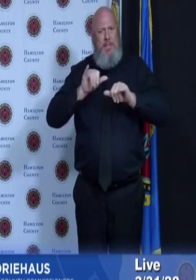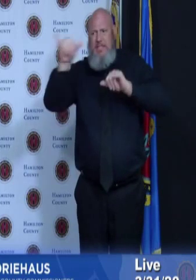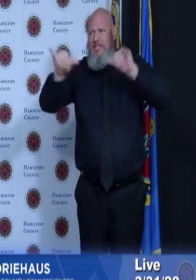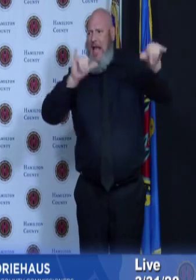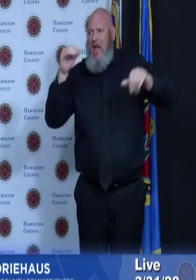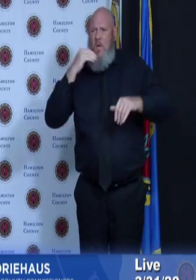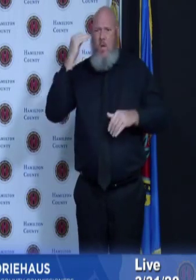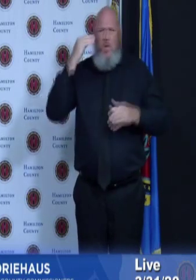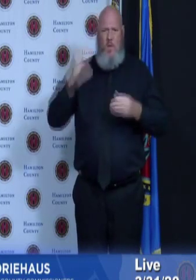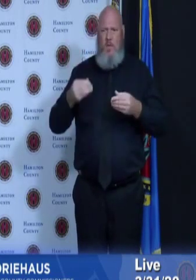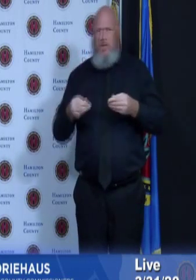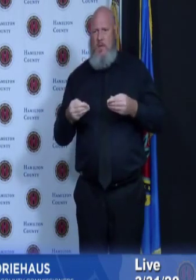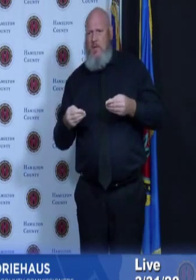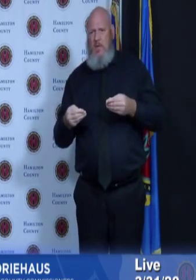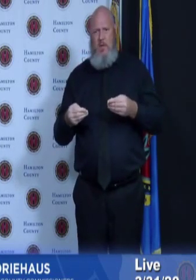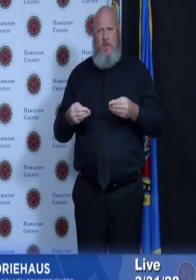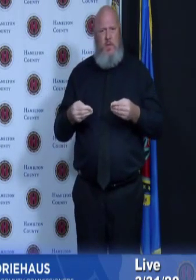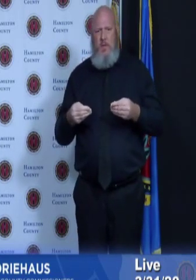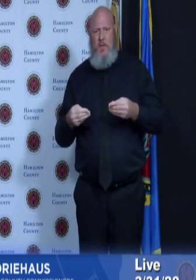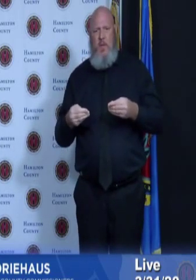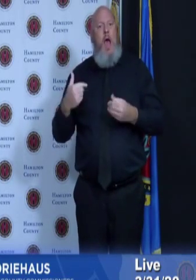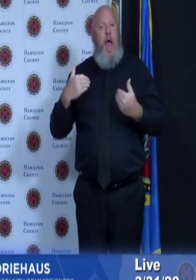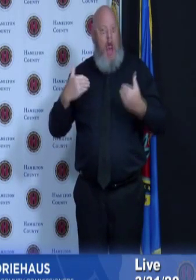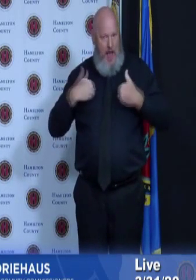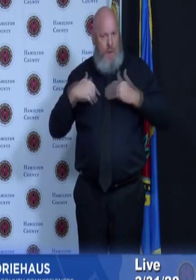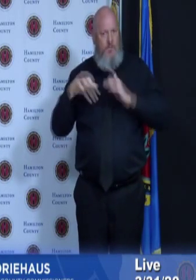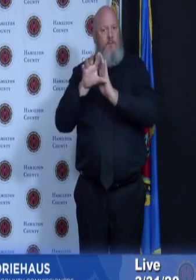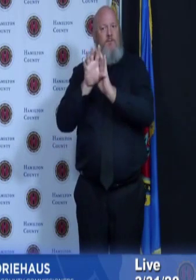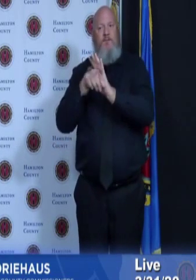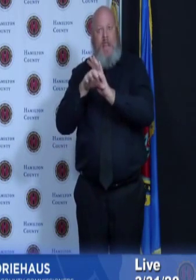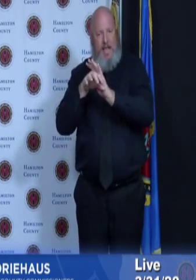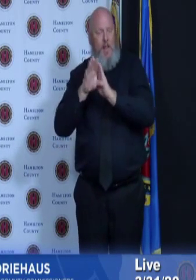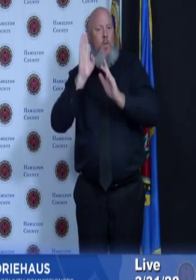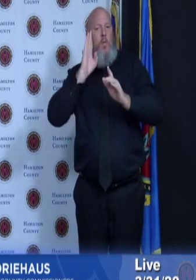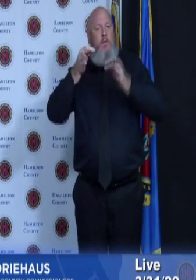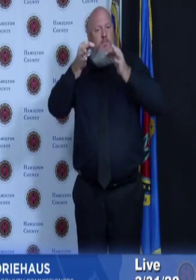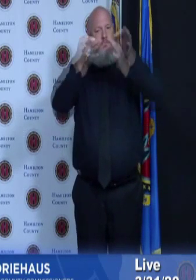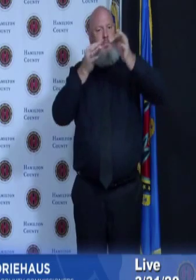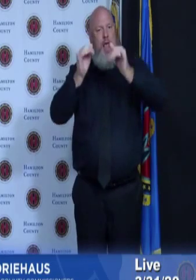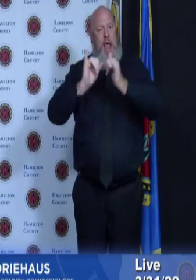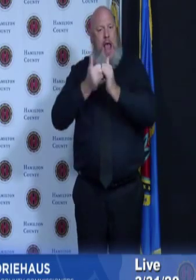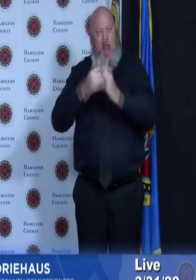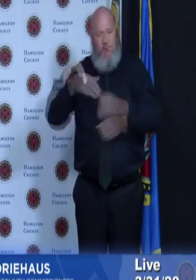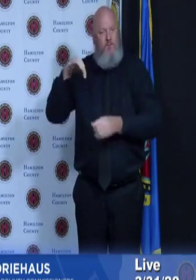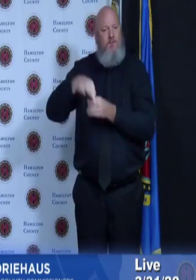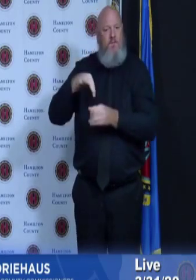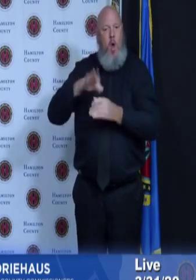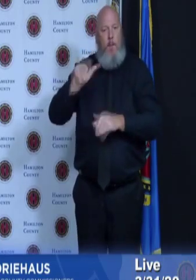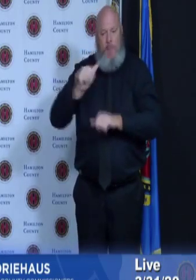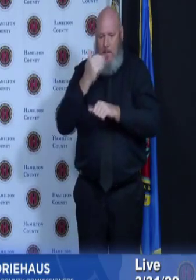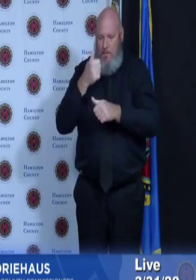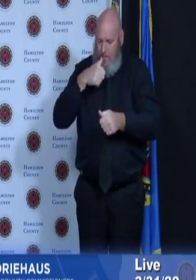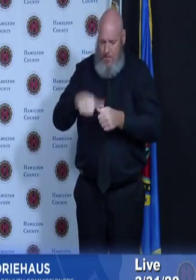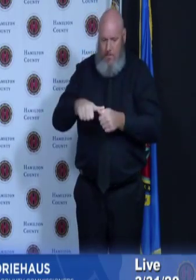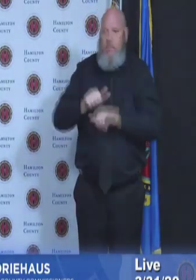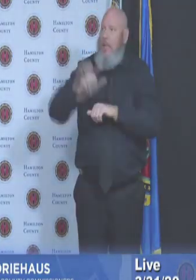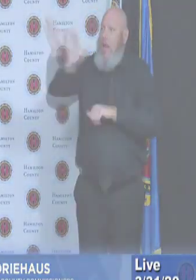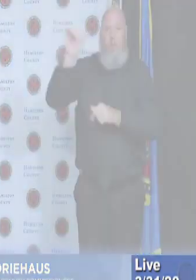in Hamilton County on how to vote by mail and I believe we've got that video cued up